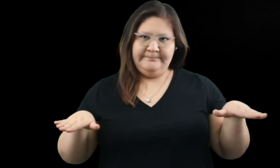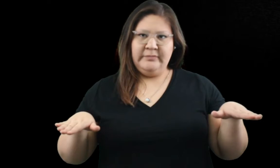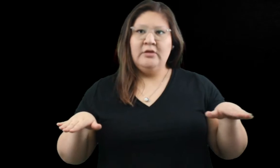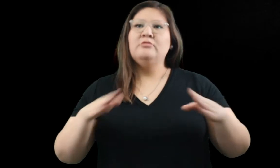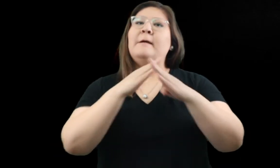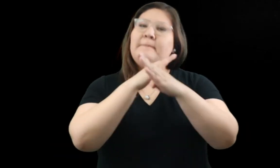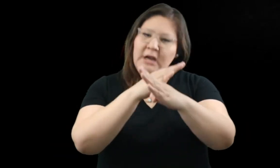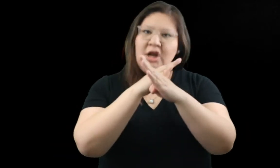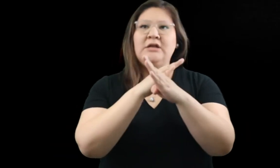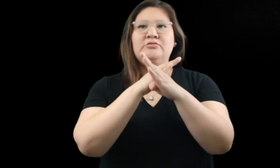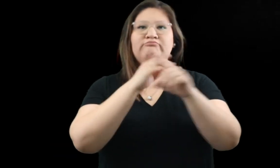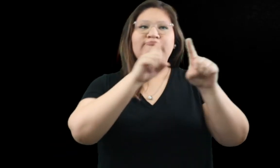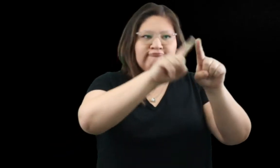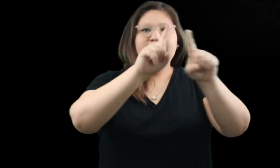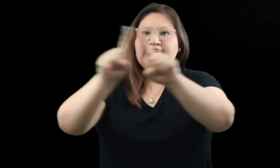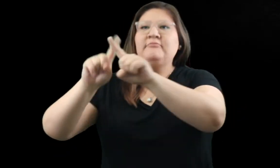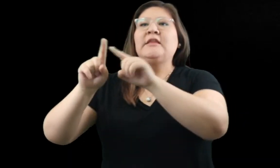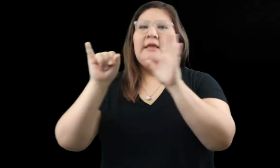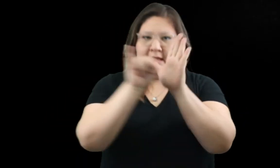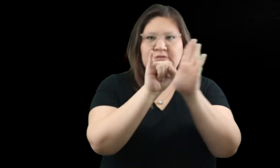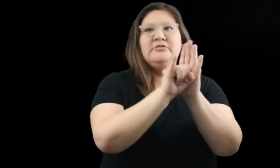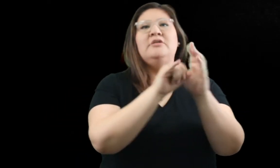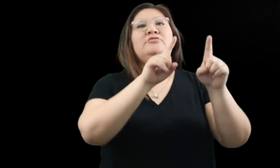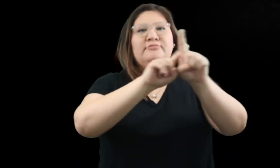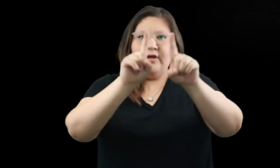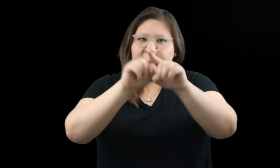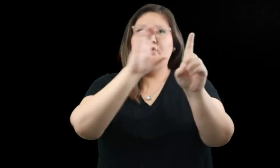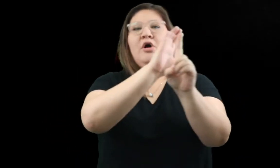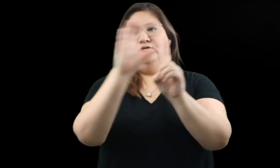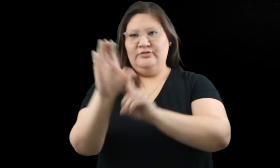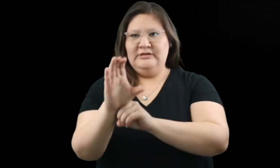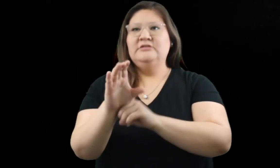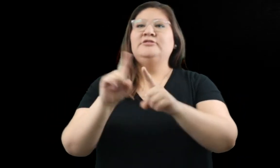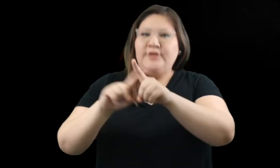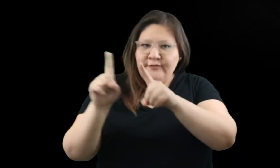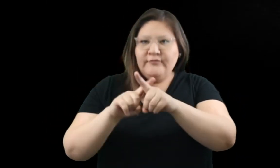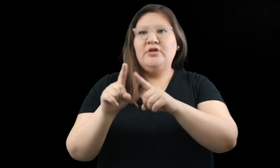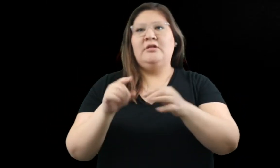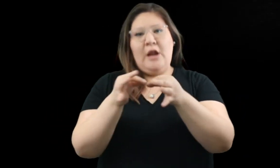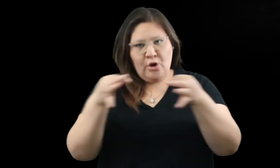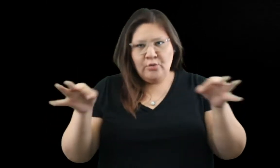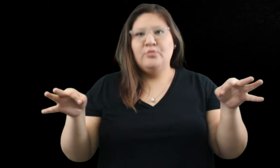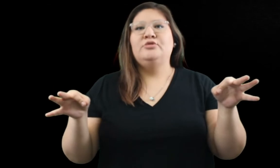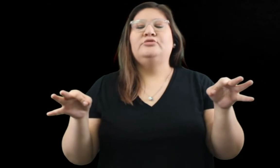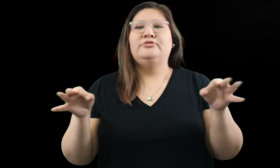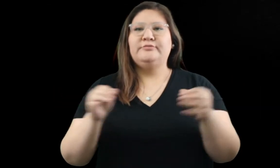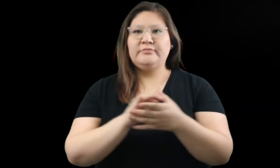Barriers also deny their identities and culture connections to the deaf community and family cultures, and languages too.